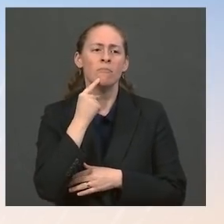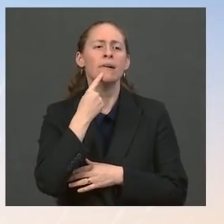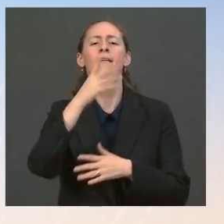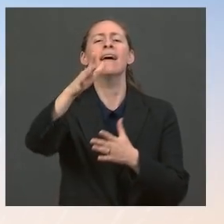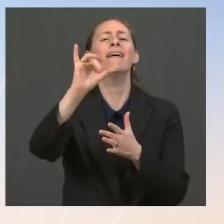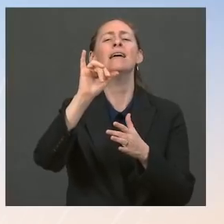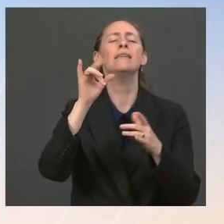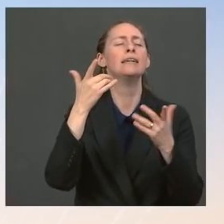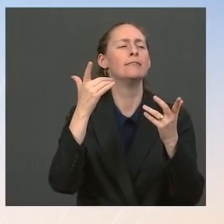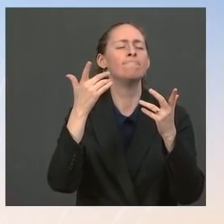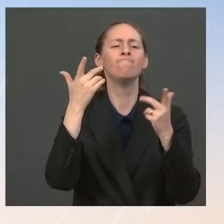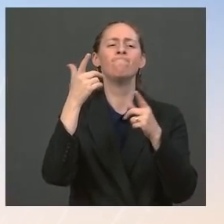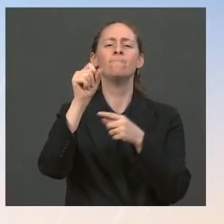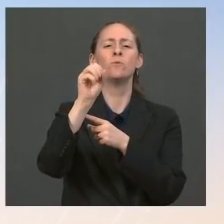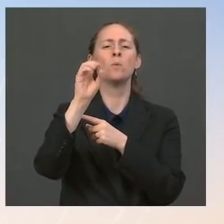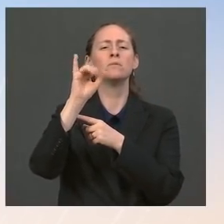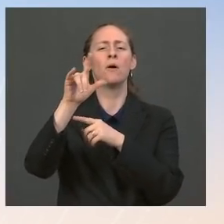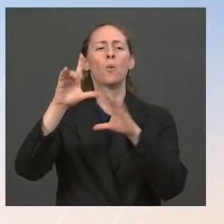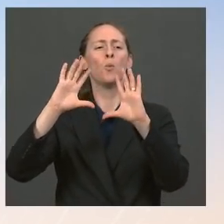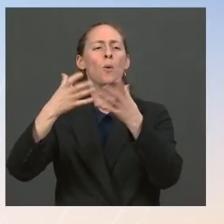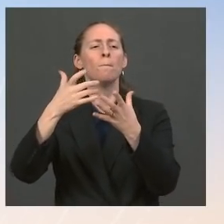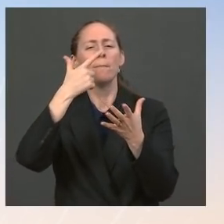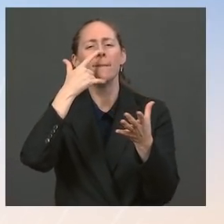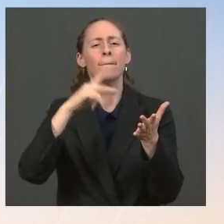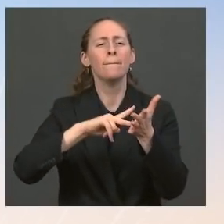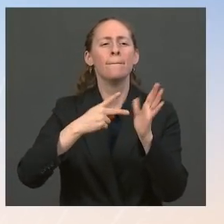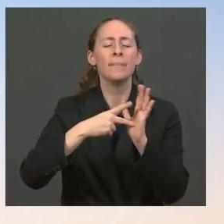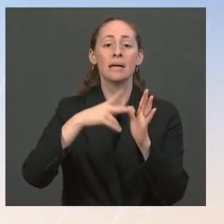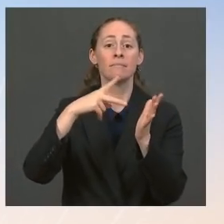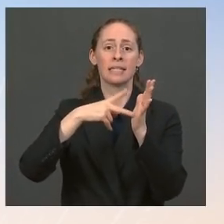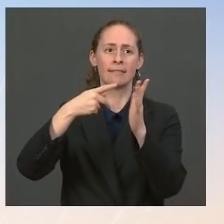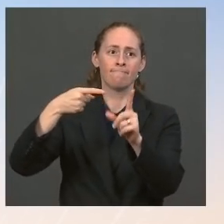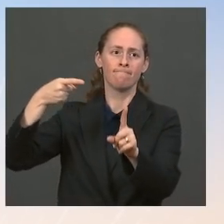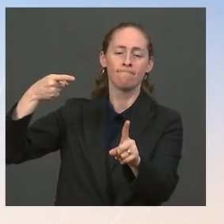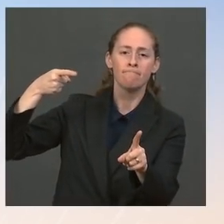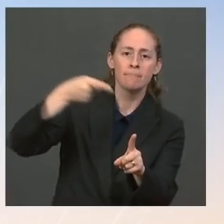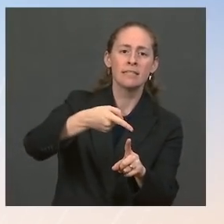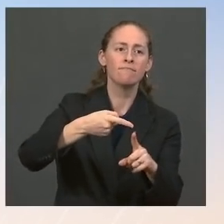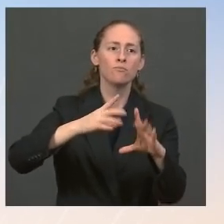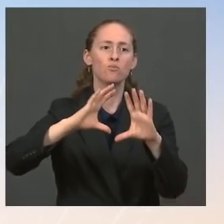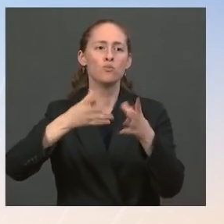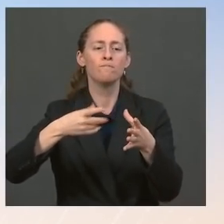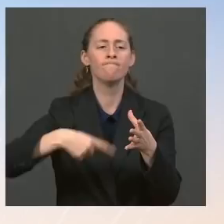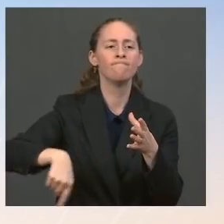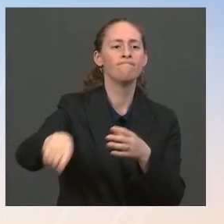was significantly constrained -- that's an understatement -- in the Trump administration.